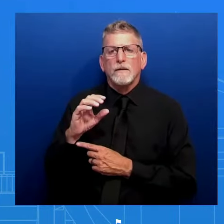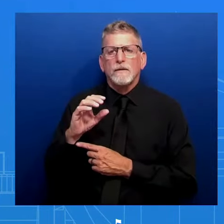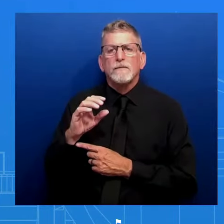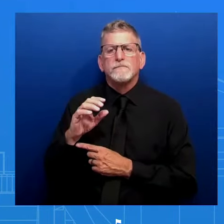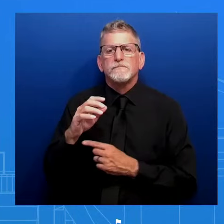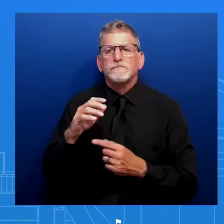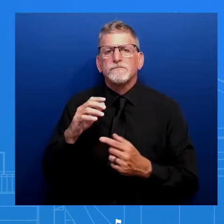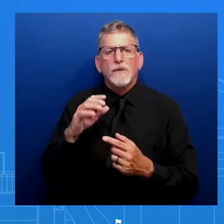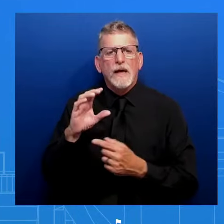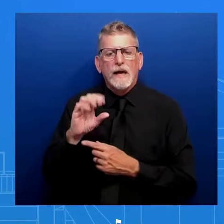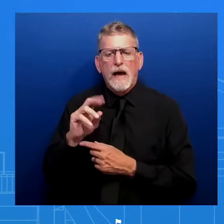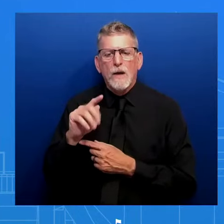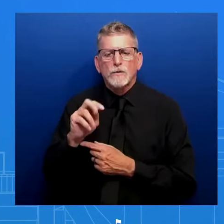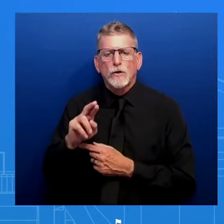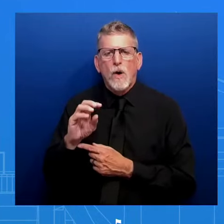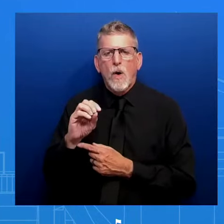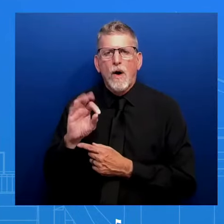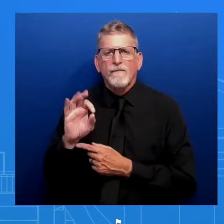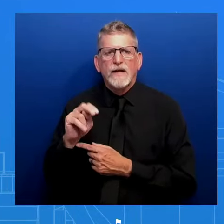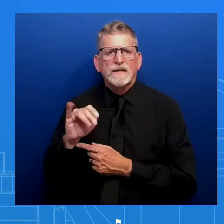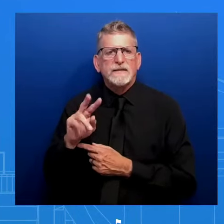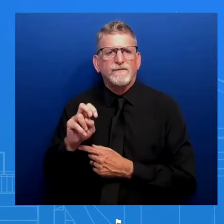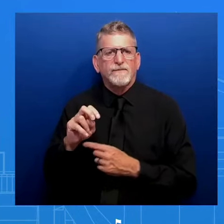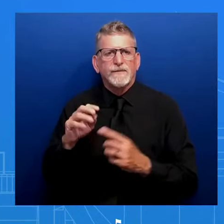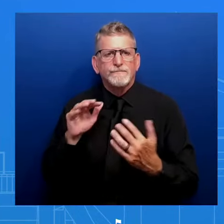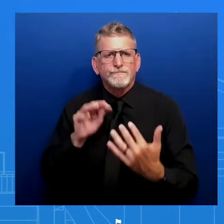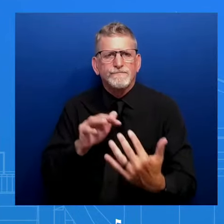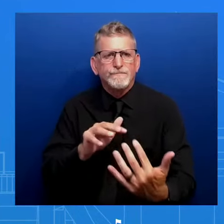kind of, the late summer rains start, and then, you know, the cold, obviously,